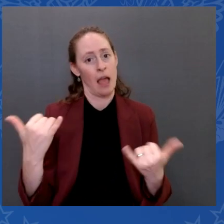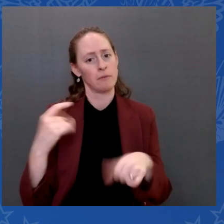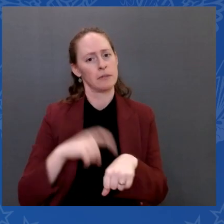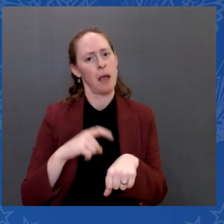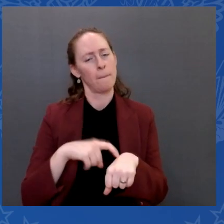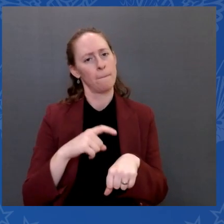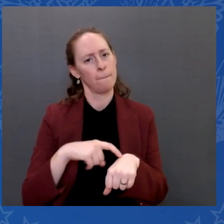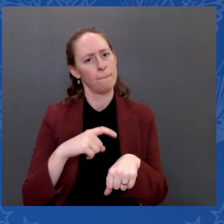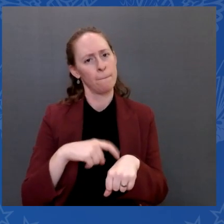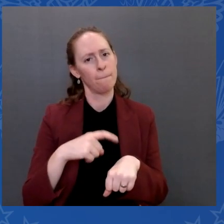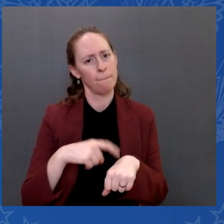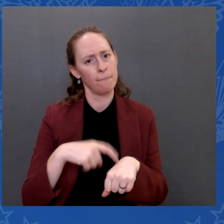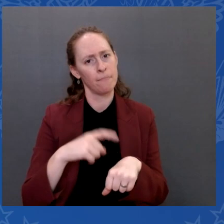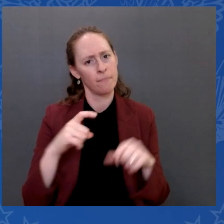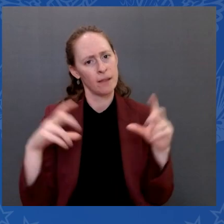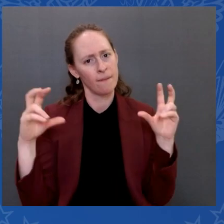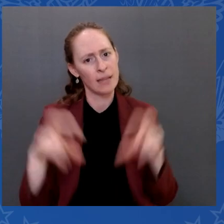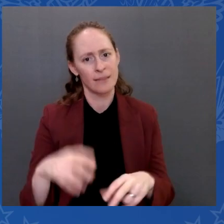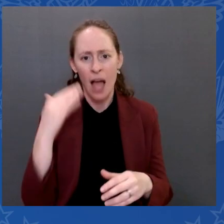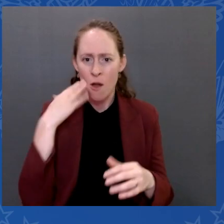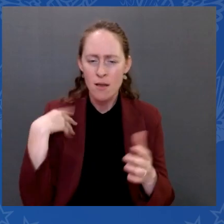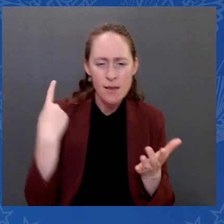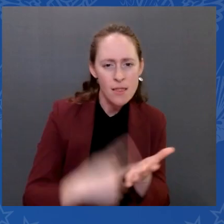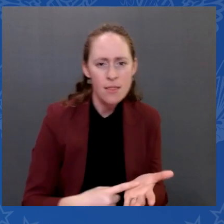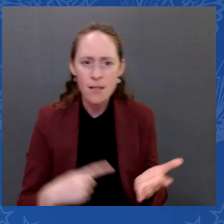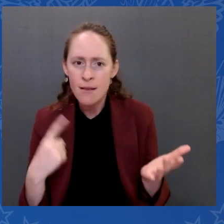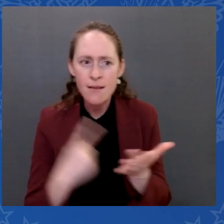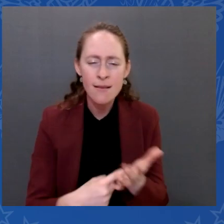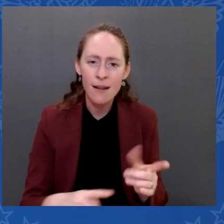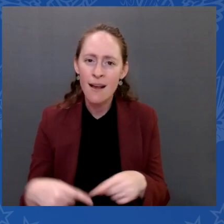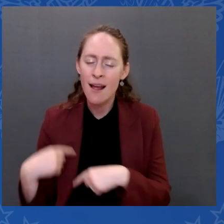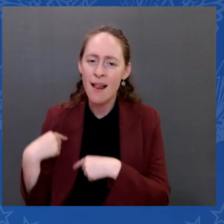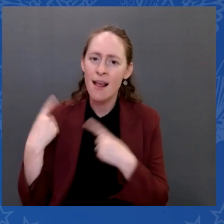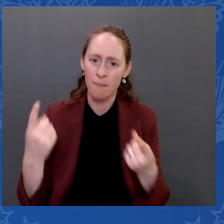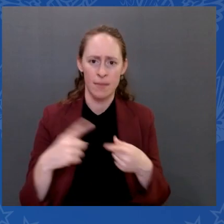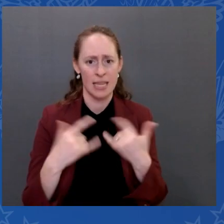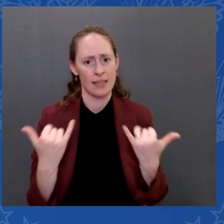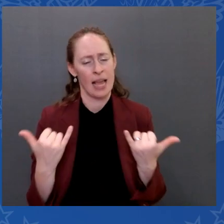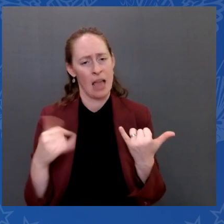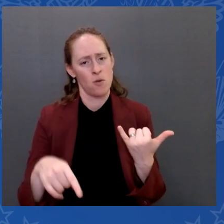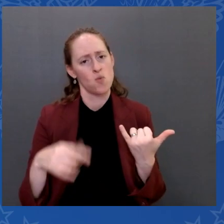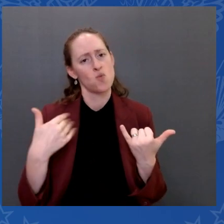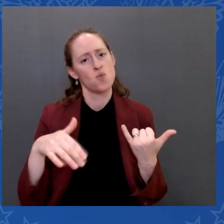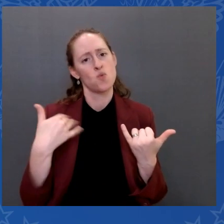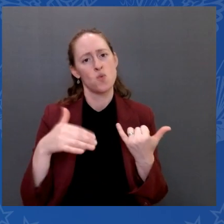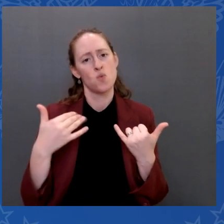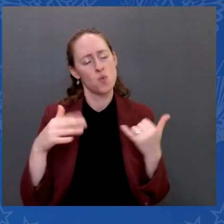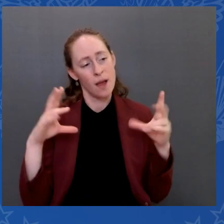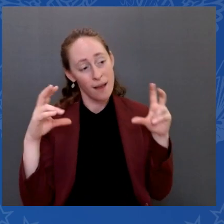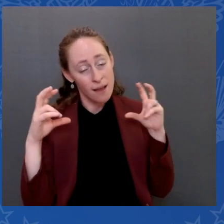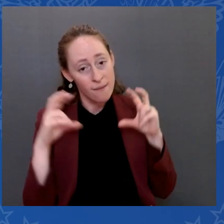in our ability to be able to maintain our competitive edge with respect to the industries of the future.